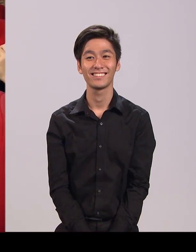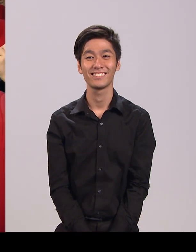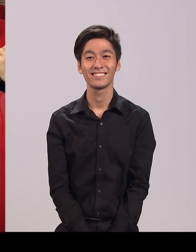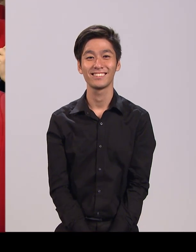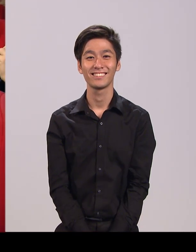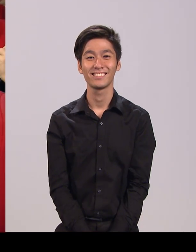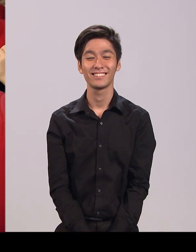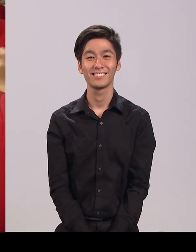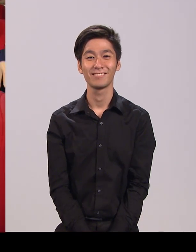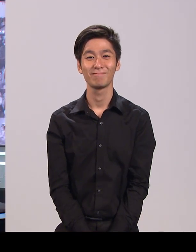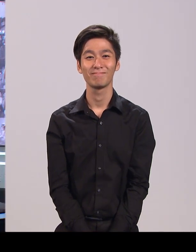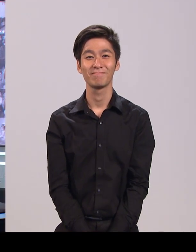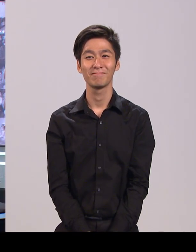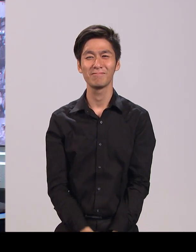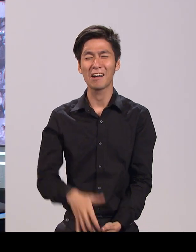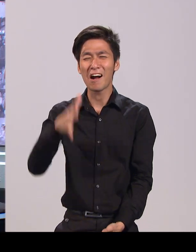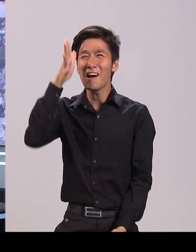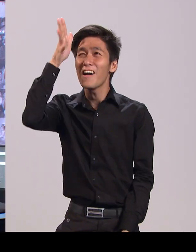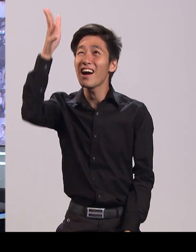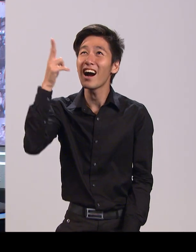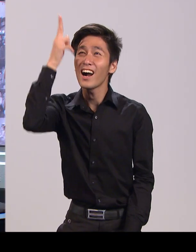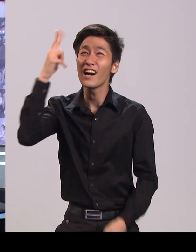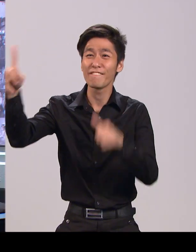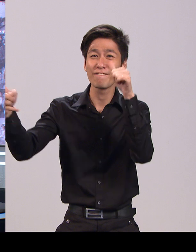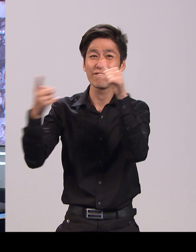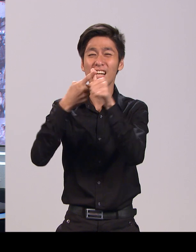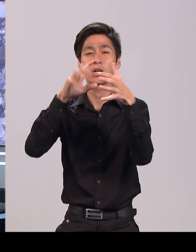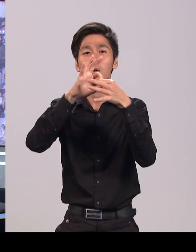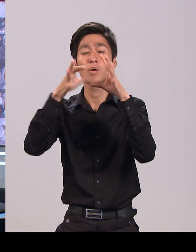inspired by his grand uncle, the first Olympian from Singapore,